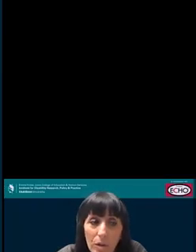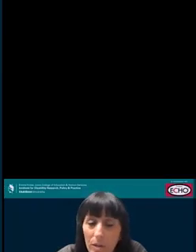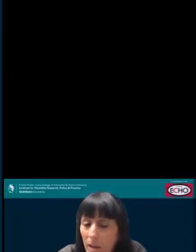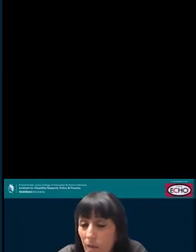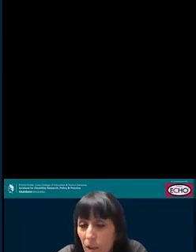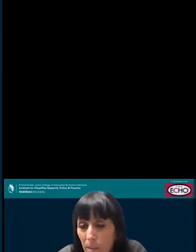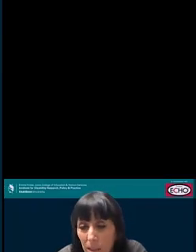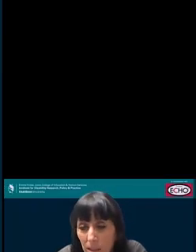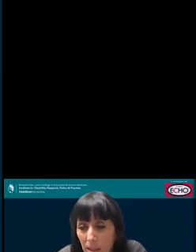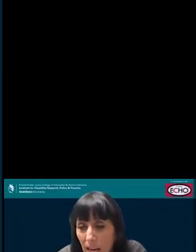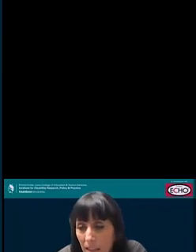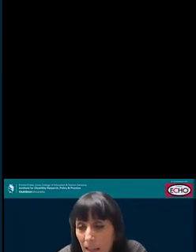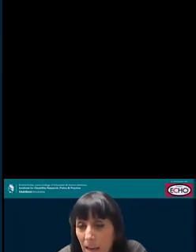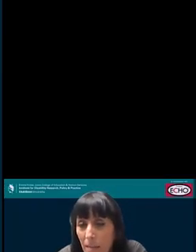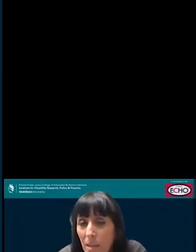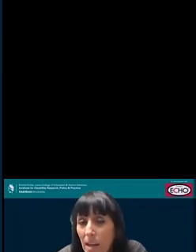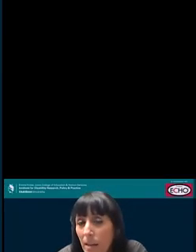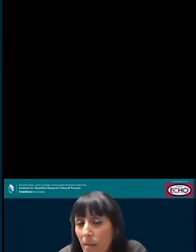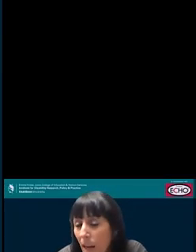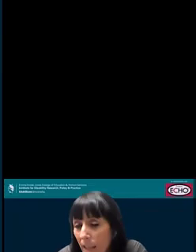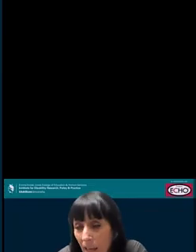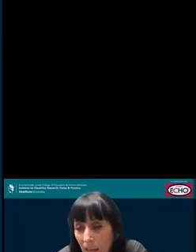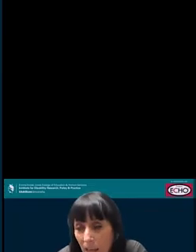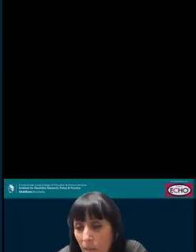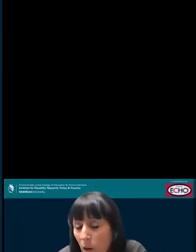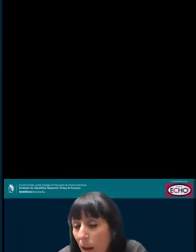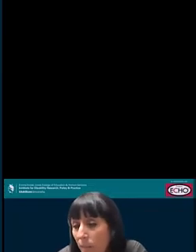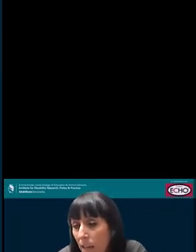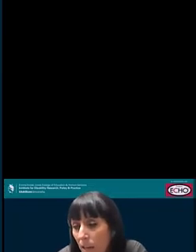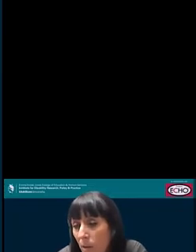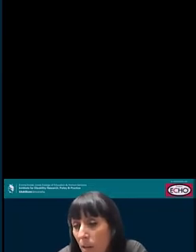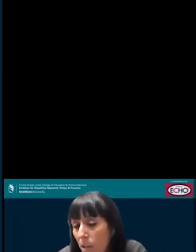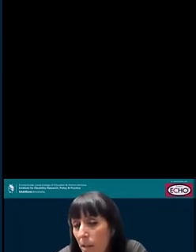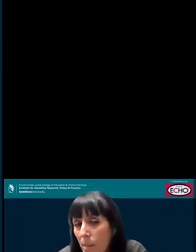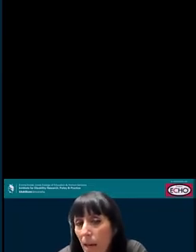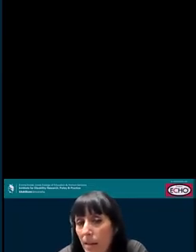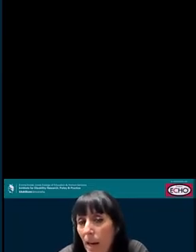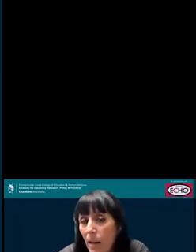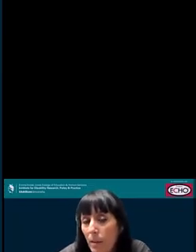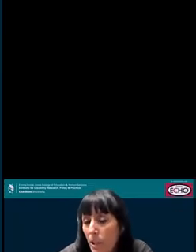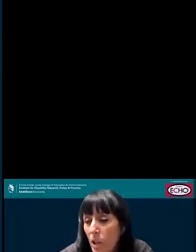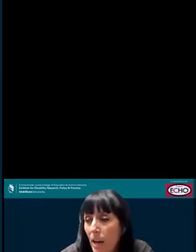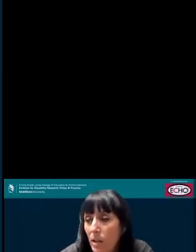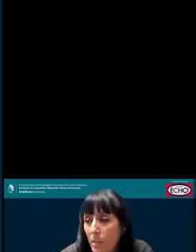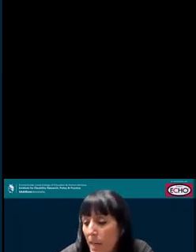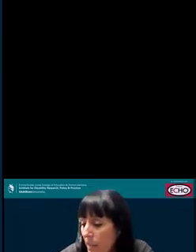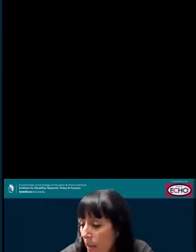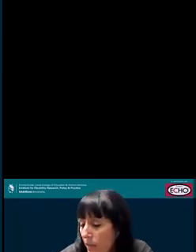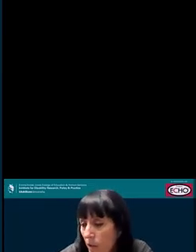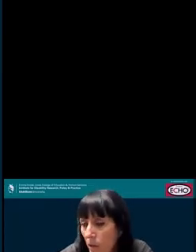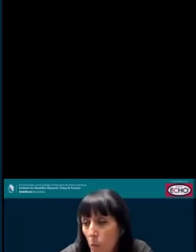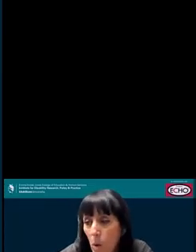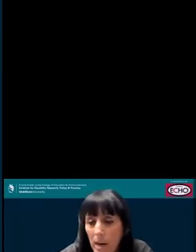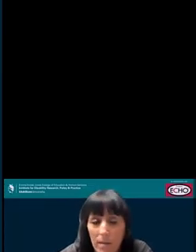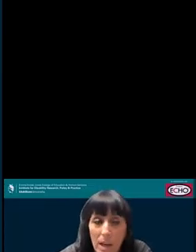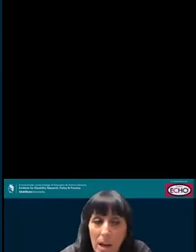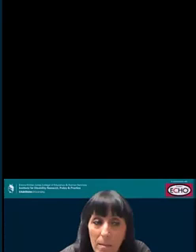use their first middle last names again. If you have any questions about that, reach out to myself or one of the hub